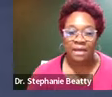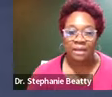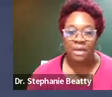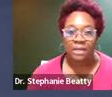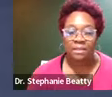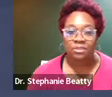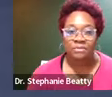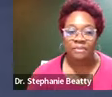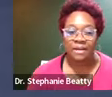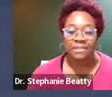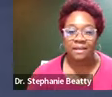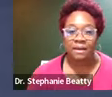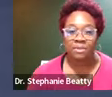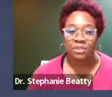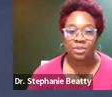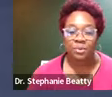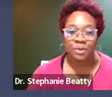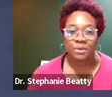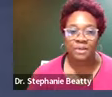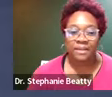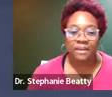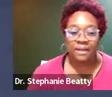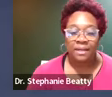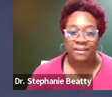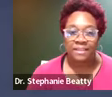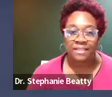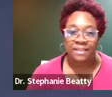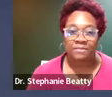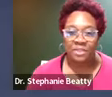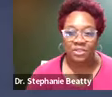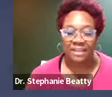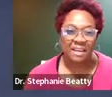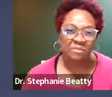I am a certified sign language interpreter here in the state of Michigan.